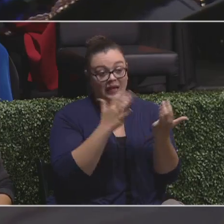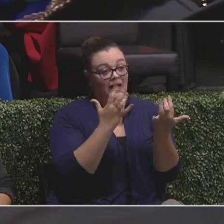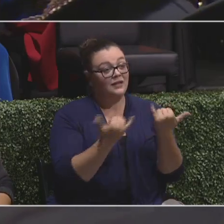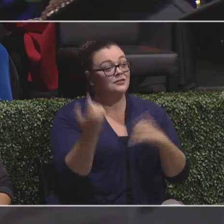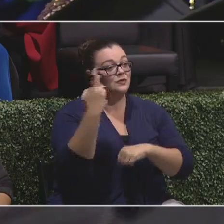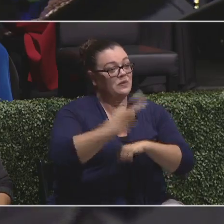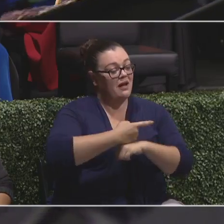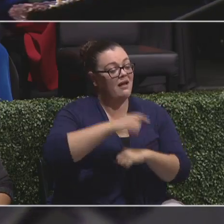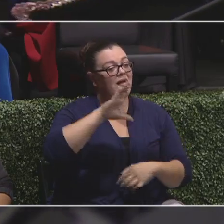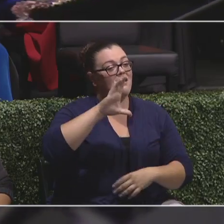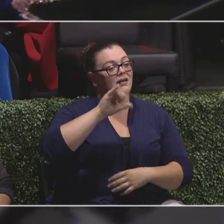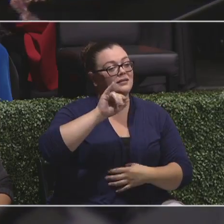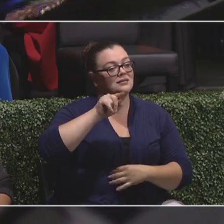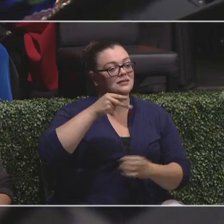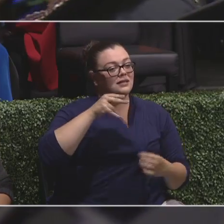RECEIVE A